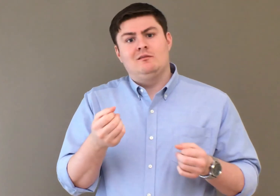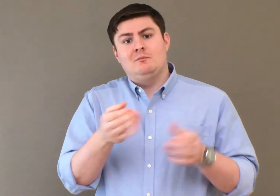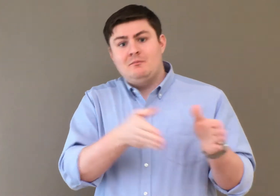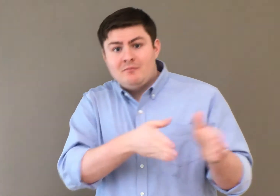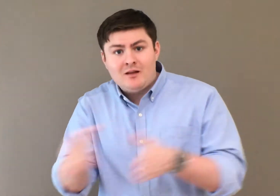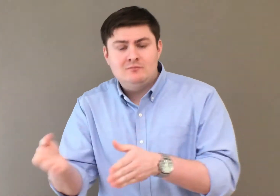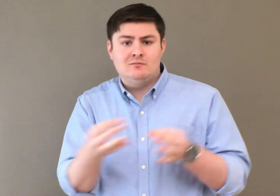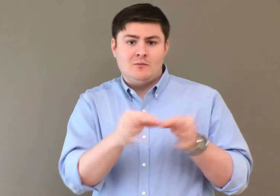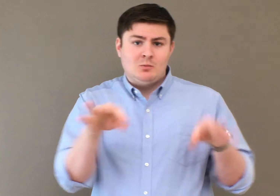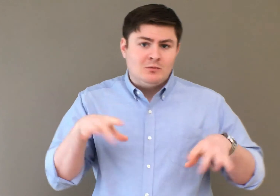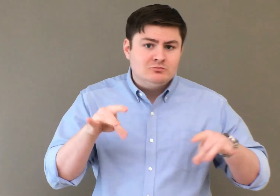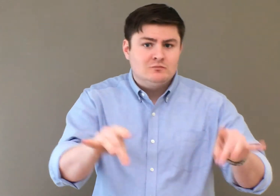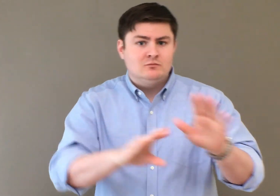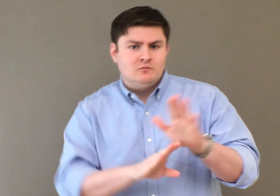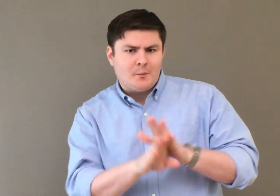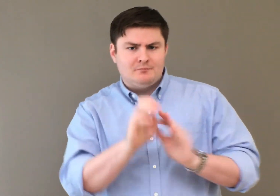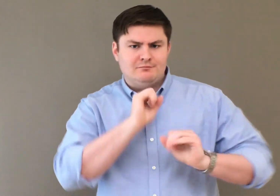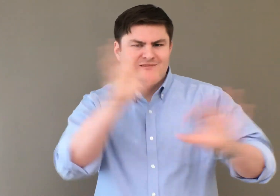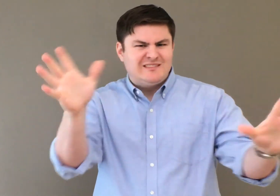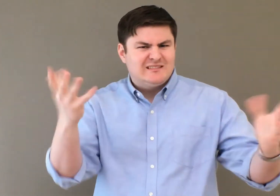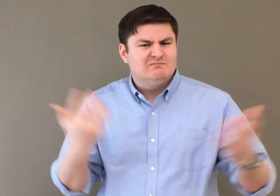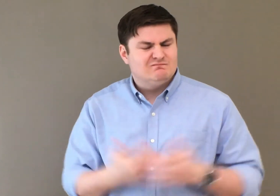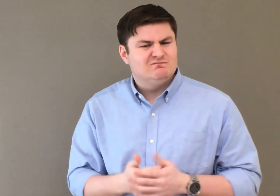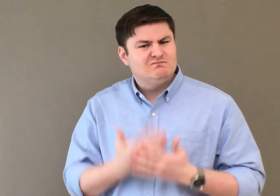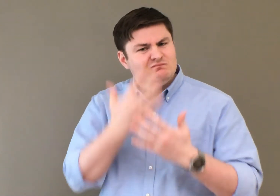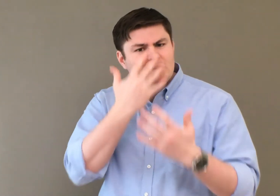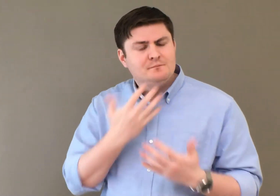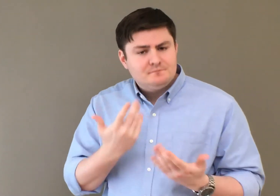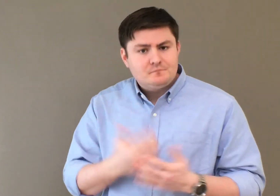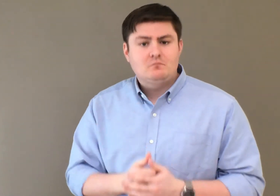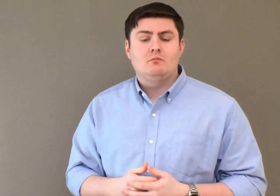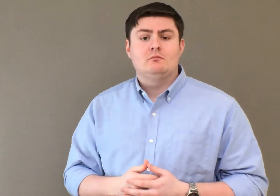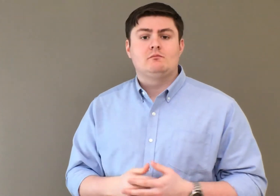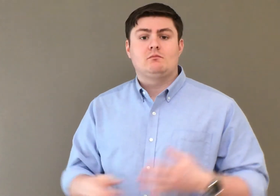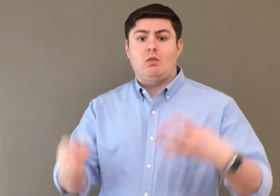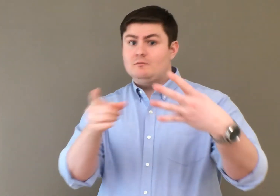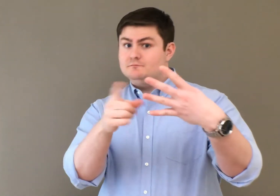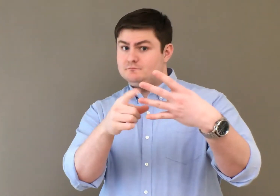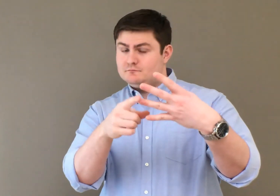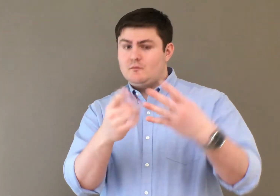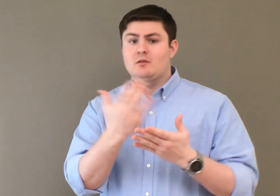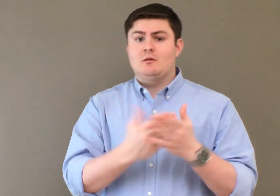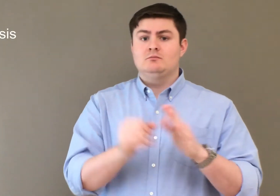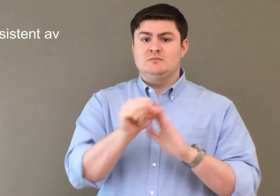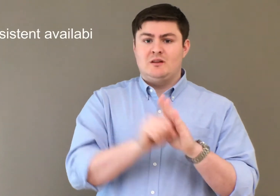acquisition. The third problem is inconsistent availability